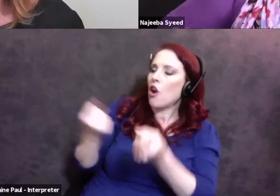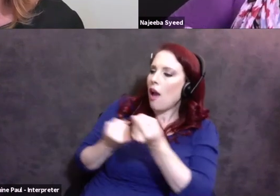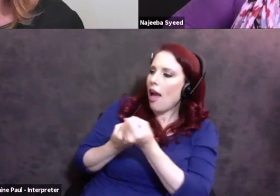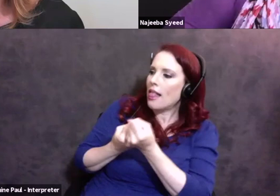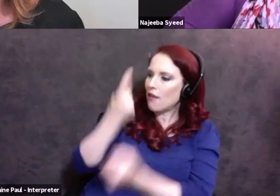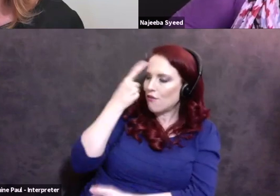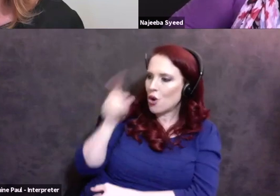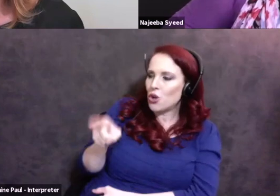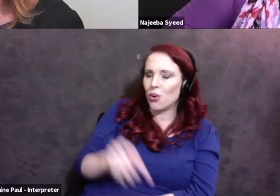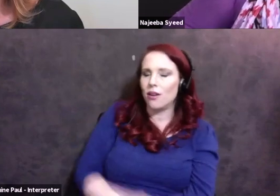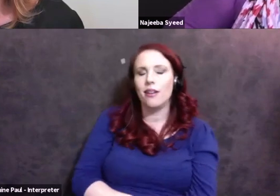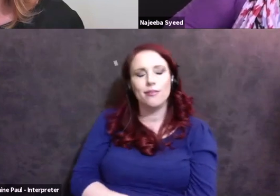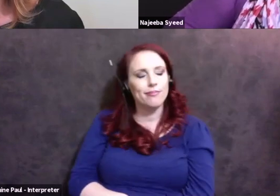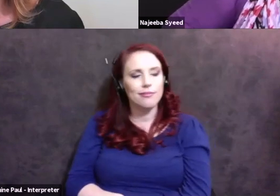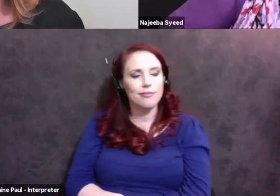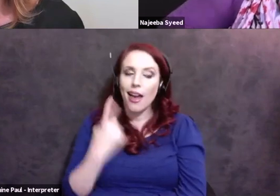That's a really good question we talked about.